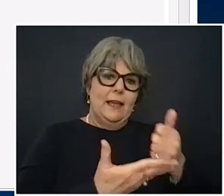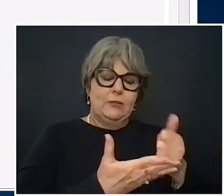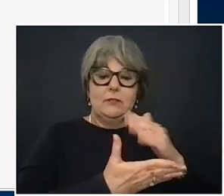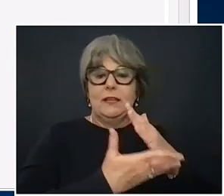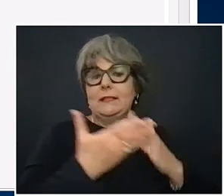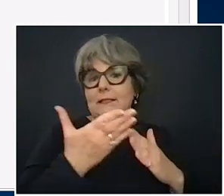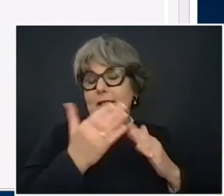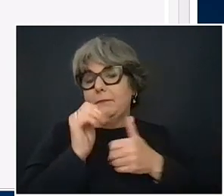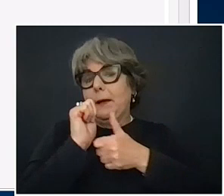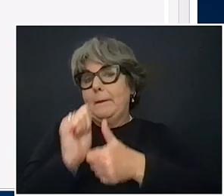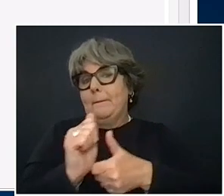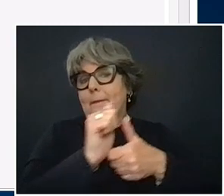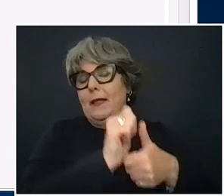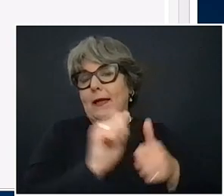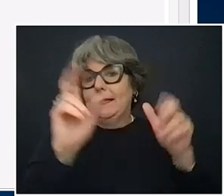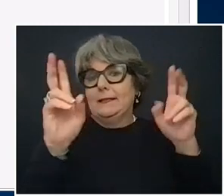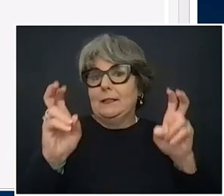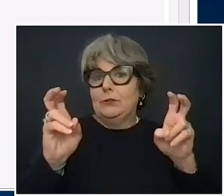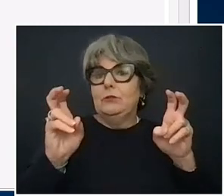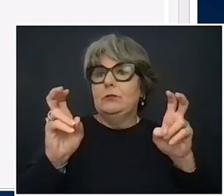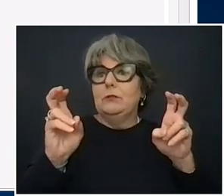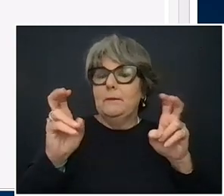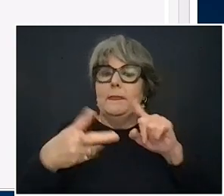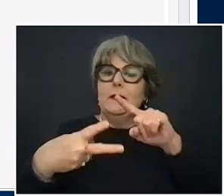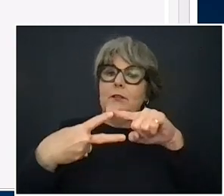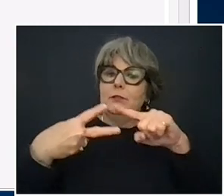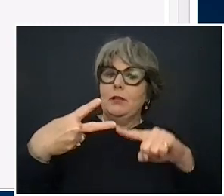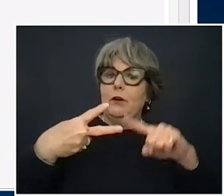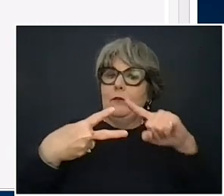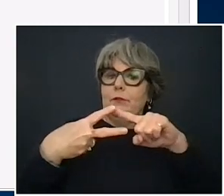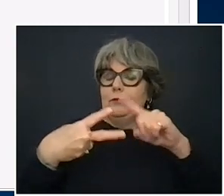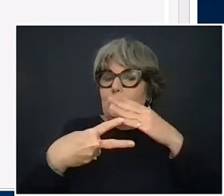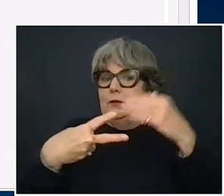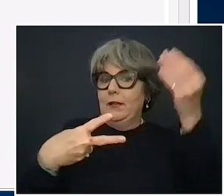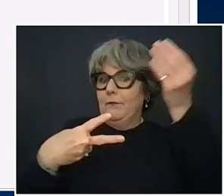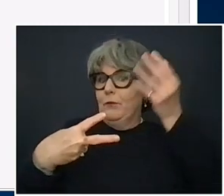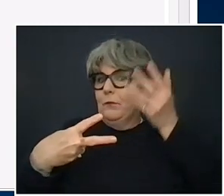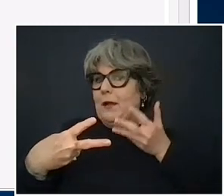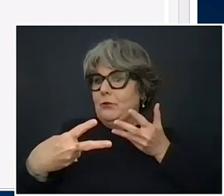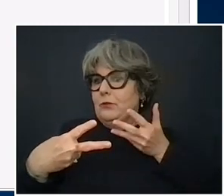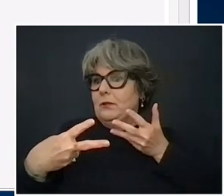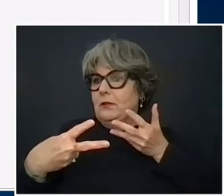issues. So those two pieces of information, just, like I said, become arbitrary pieces of paper because the